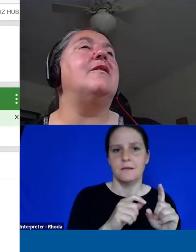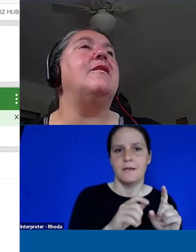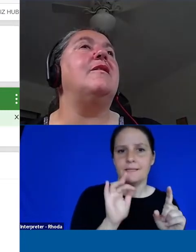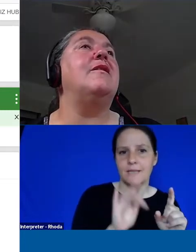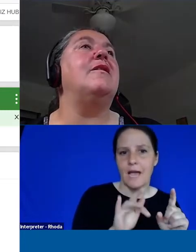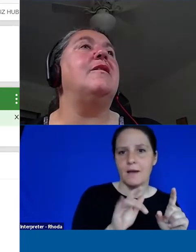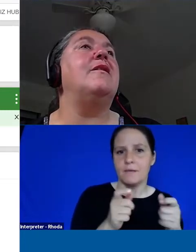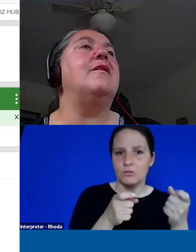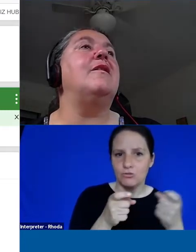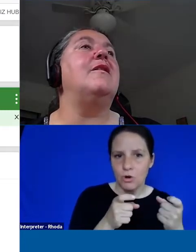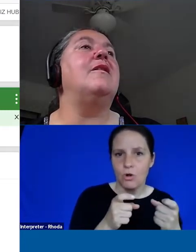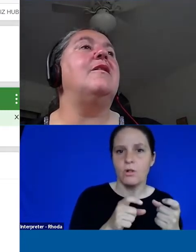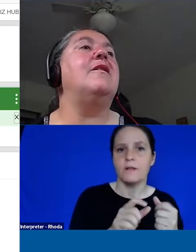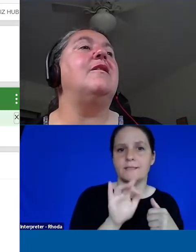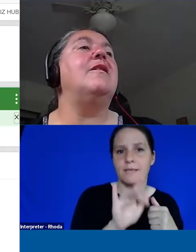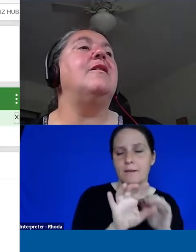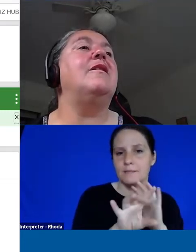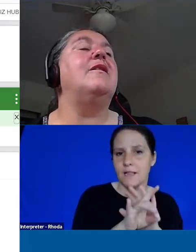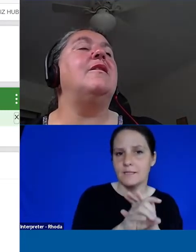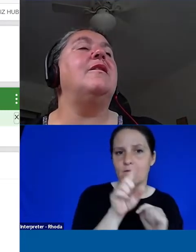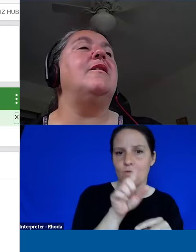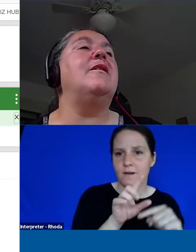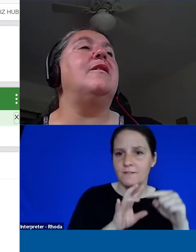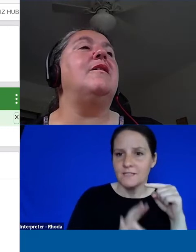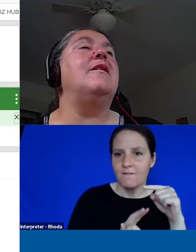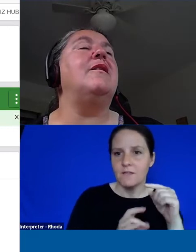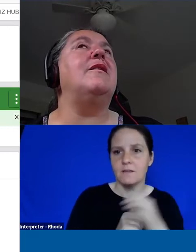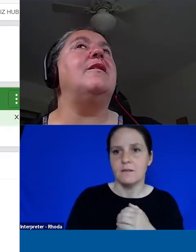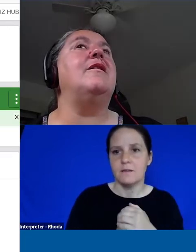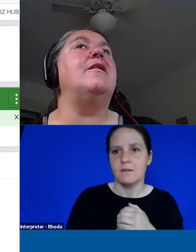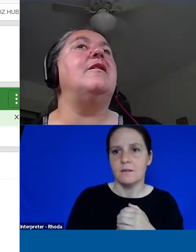cumulative deaths tab selected one of seven. Close this note button, download results,